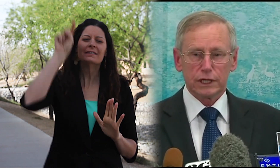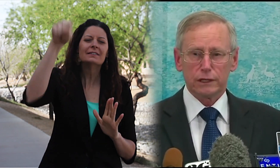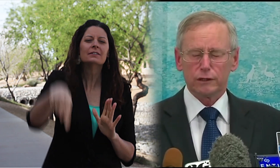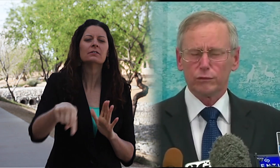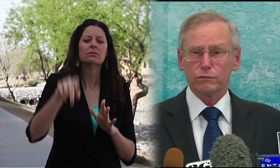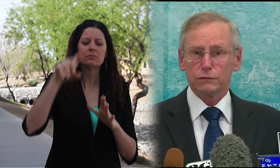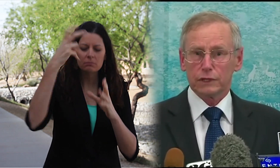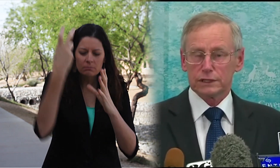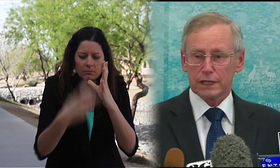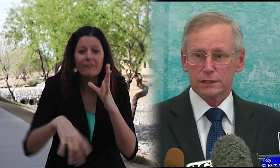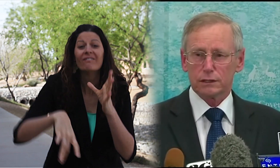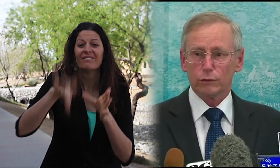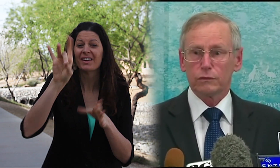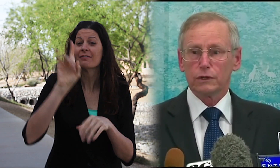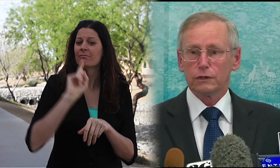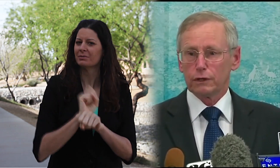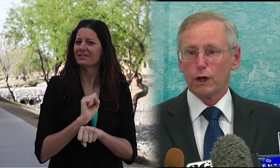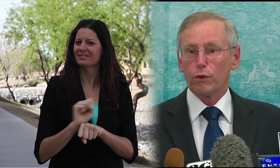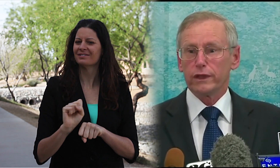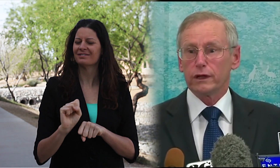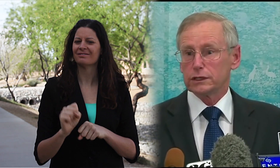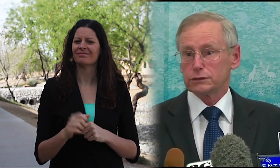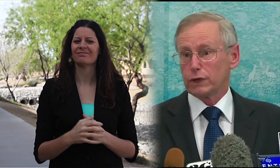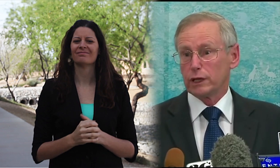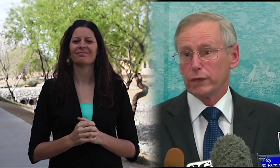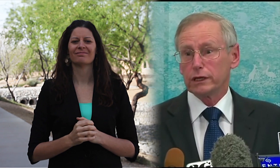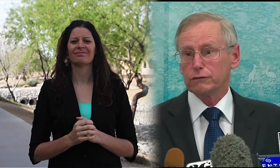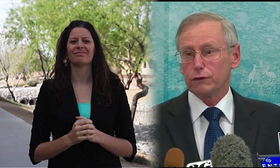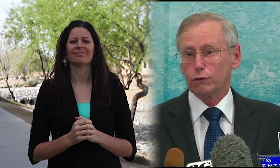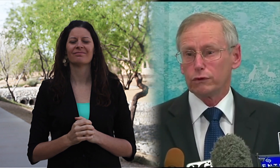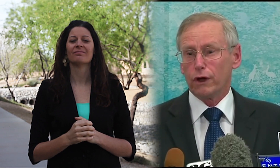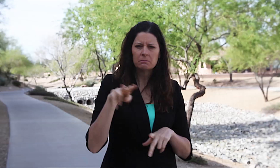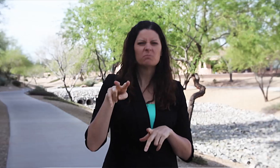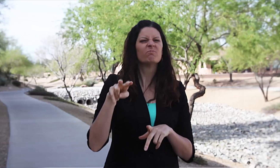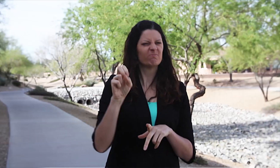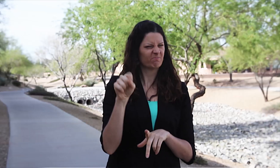SEE THEM, ASSESS THEM TO KNOW WHETHER IT'S REALLY MEANINGFUL OR NOT.